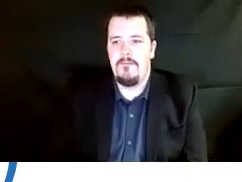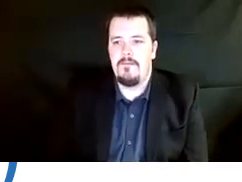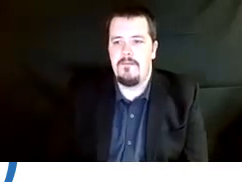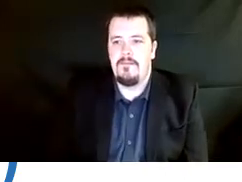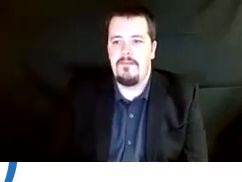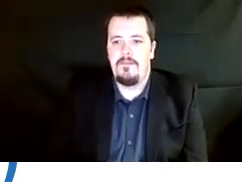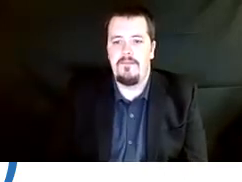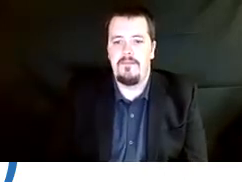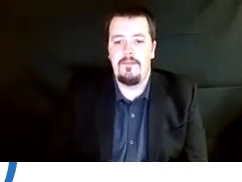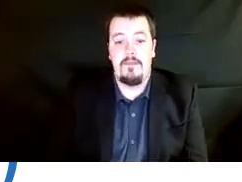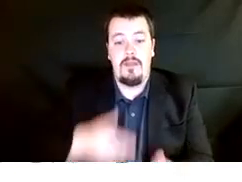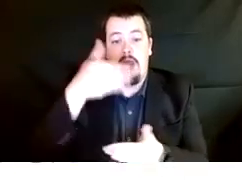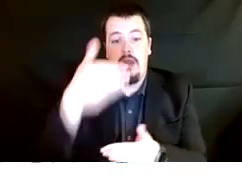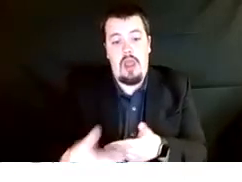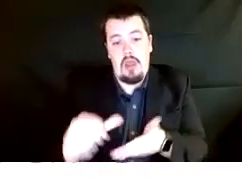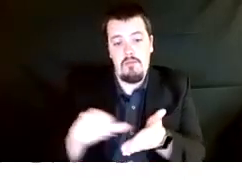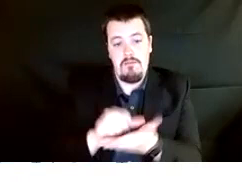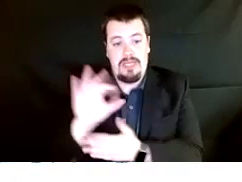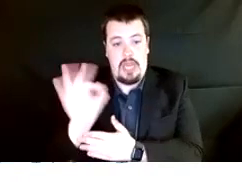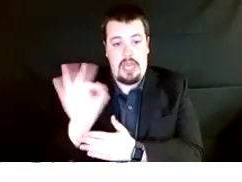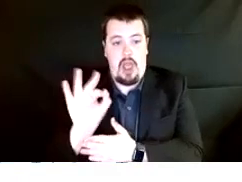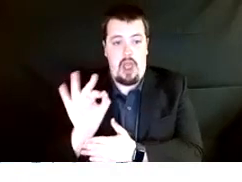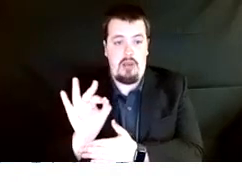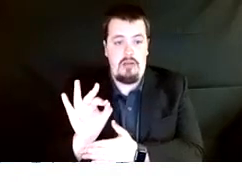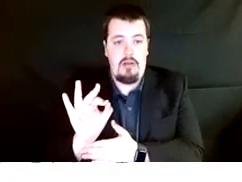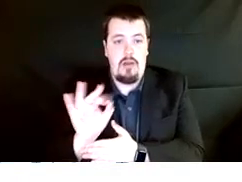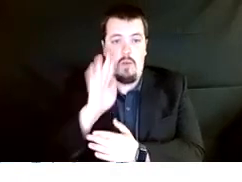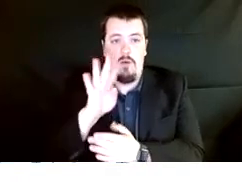the next slide, slide nine, talks.. we'll talk about the Tennessee